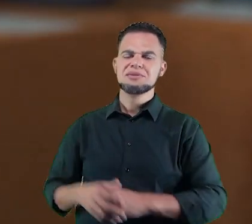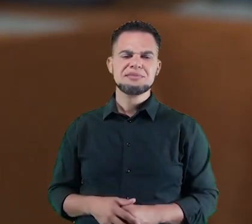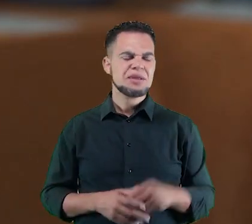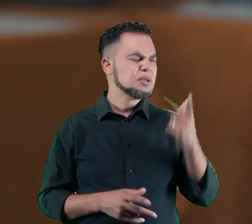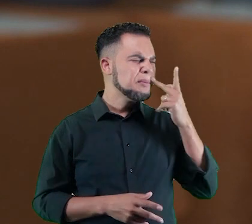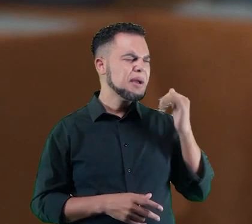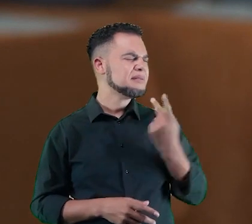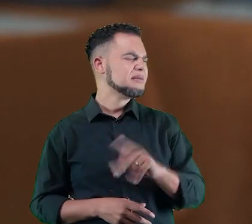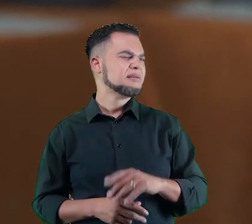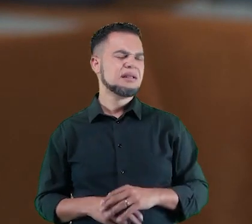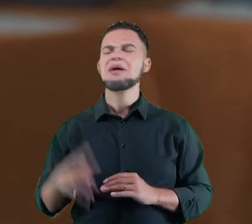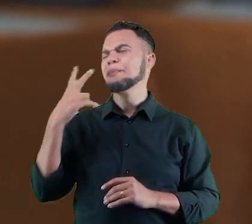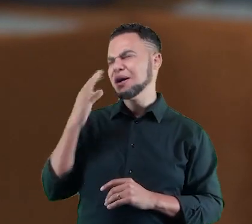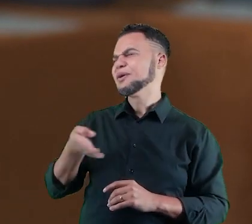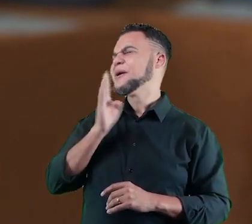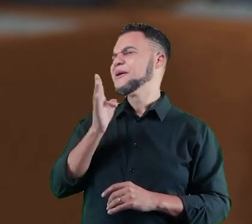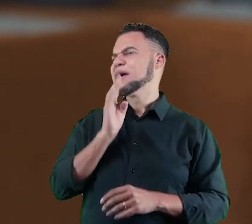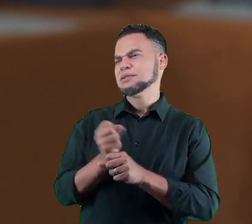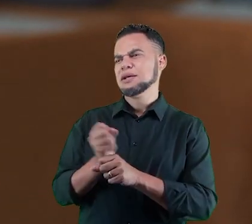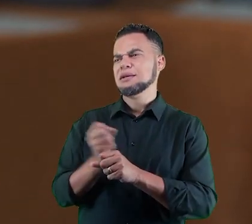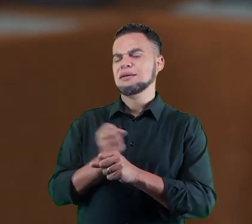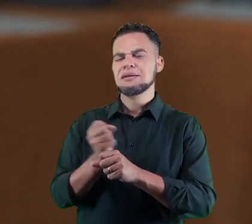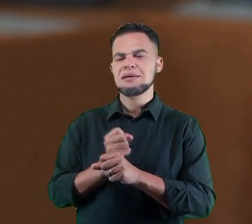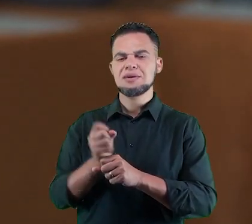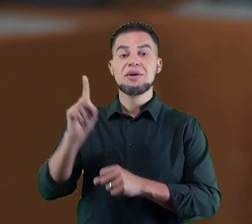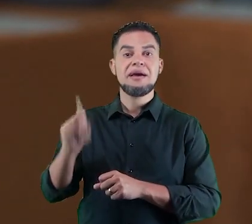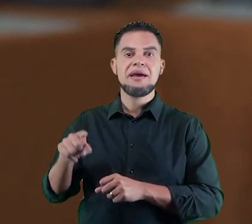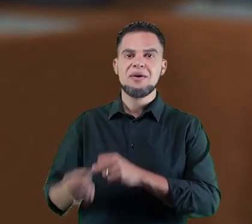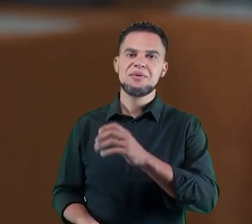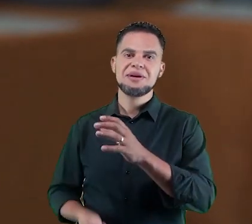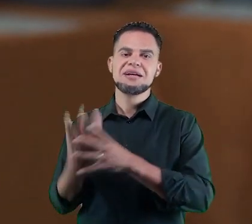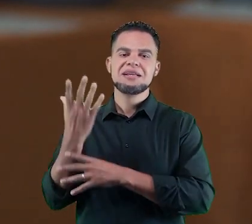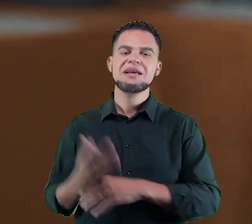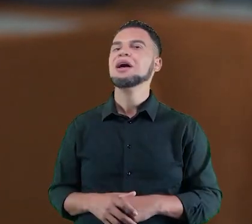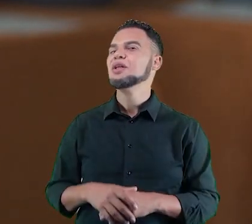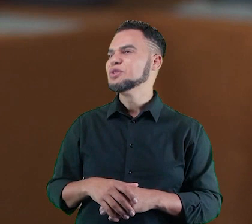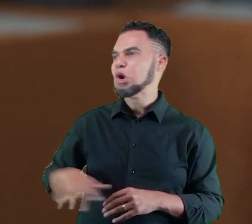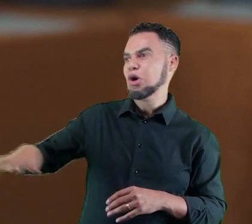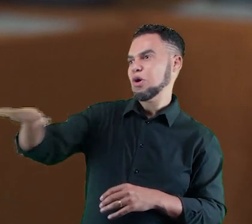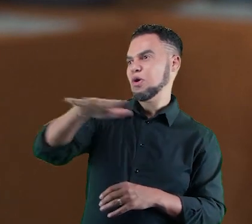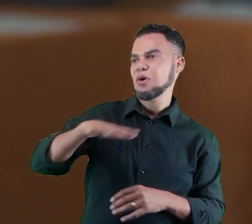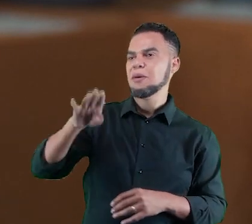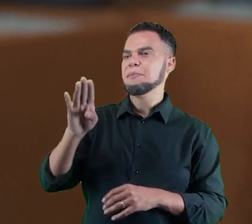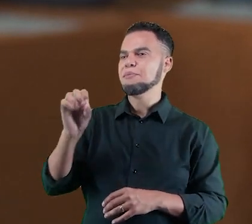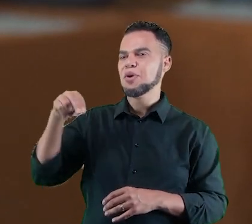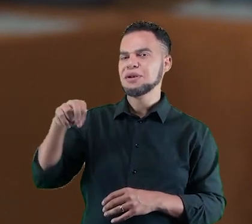over there, right? What about his father? His father we know from a long time he is one of the creators of Bonança!